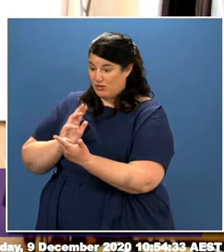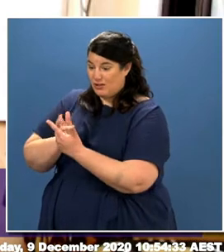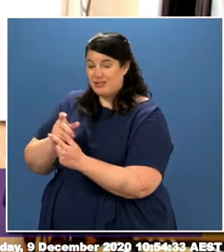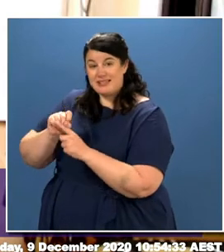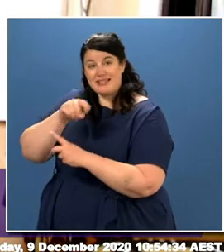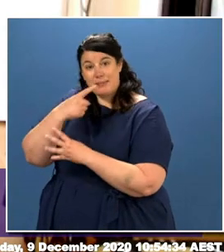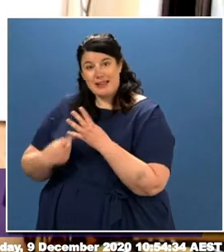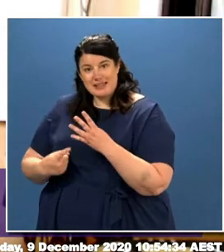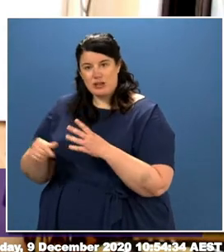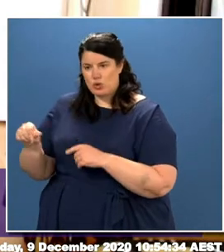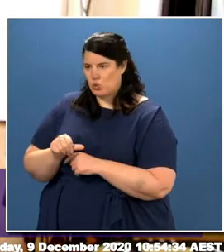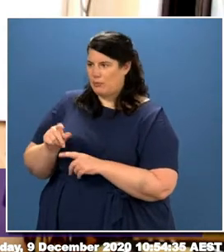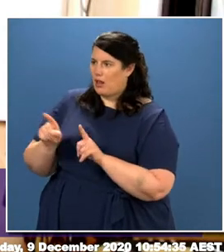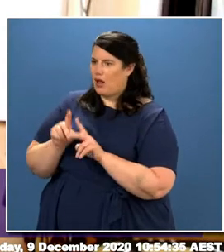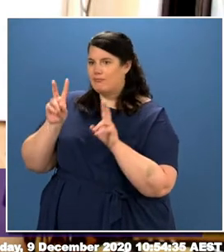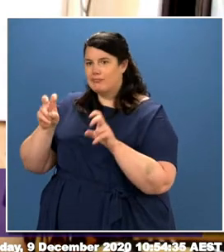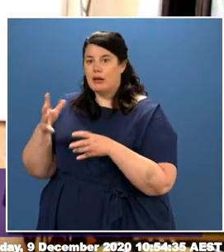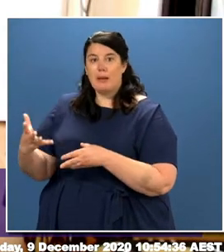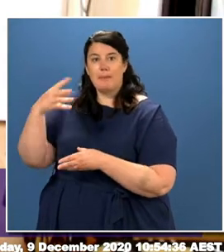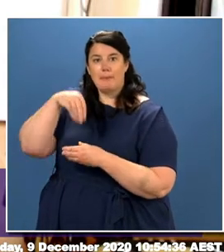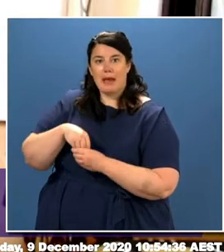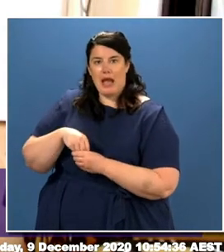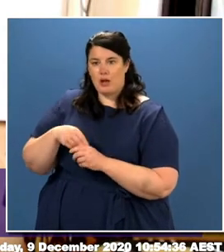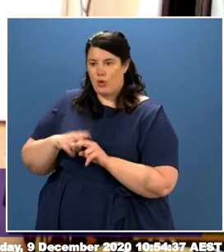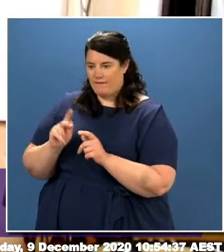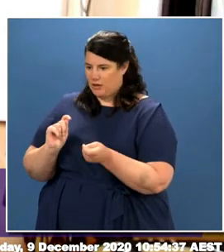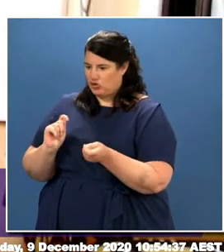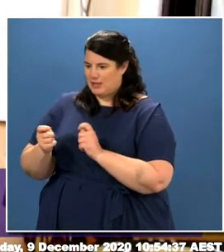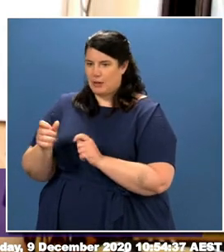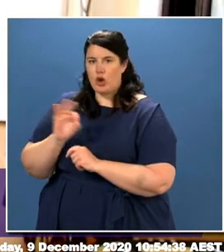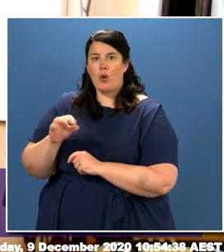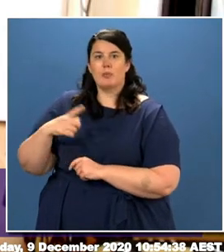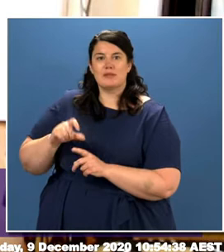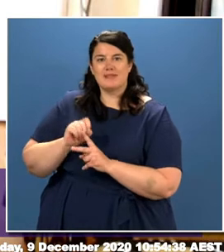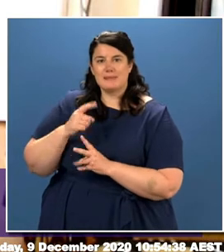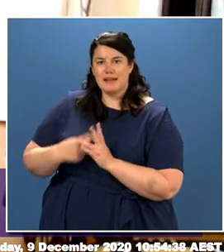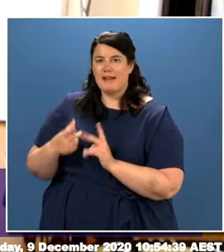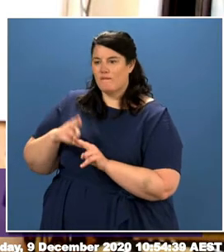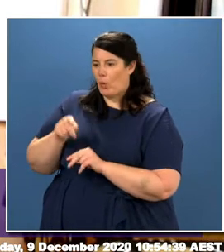seen as part of just the term "adjustment", that's an individual adjustment.